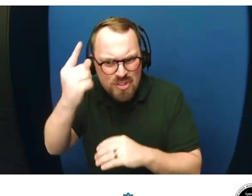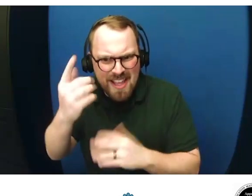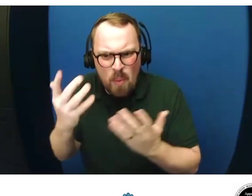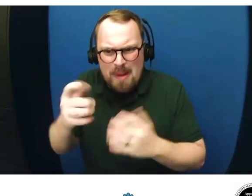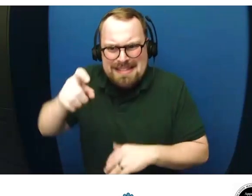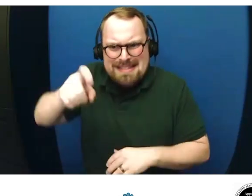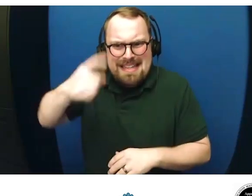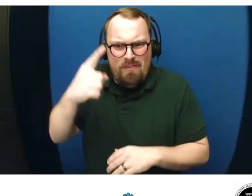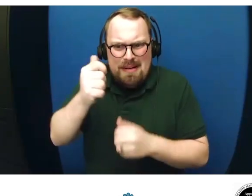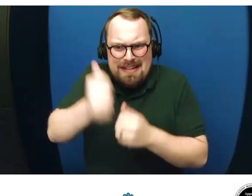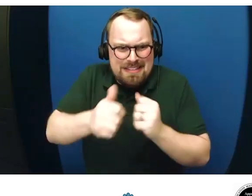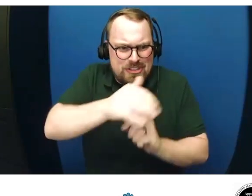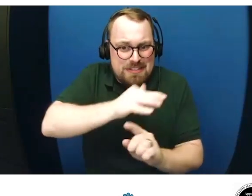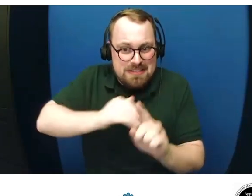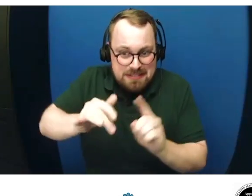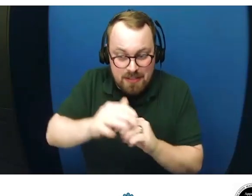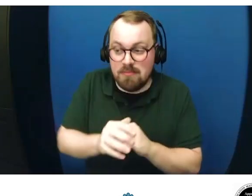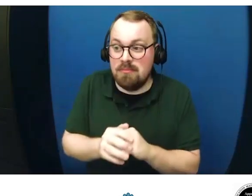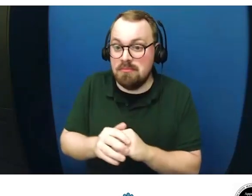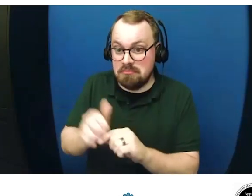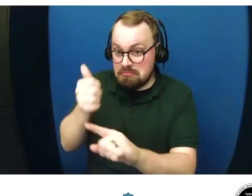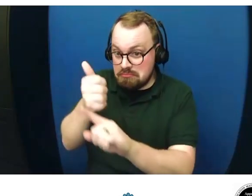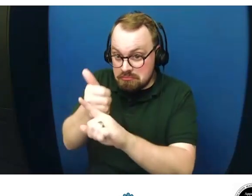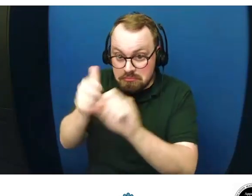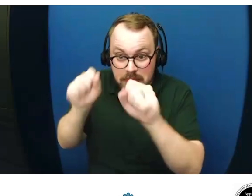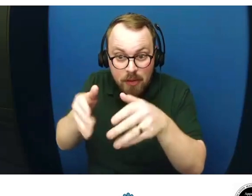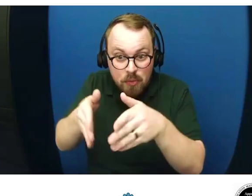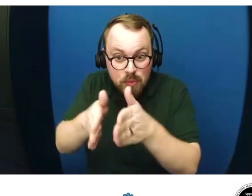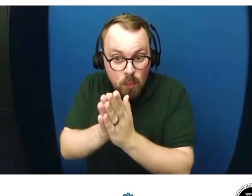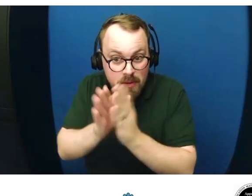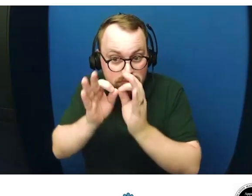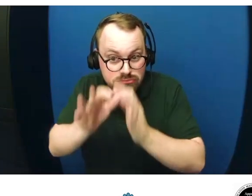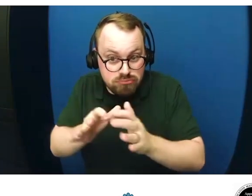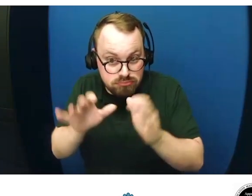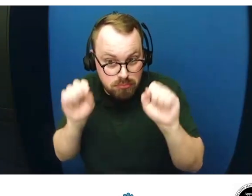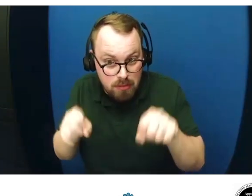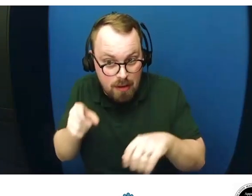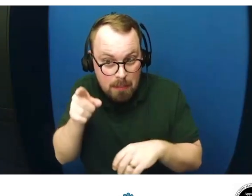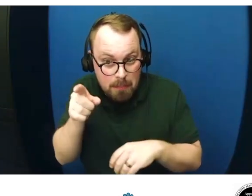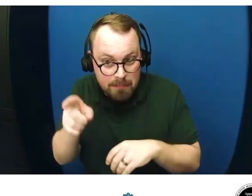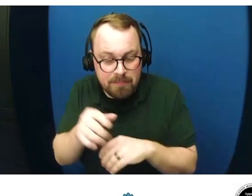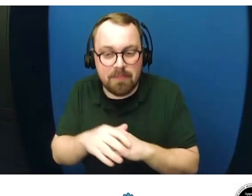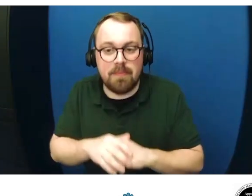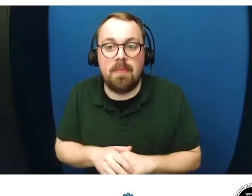Can they request sign language accommodations as needed? Can they request an Interpreter?